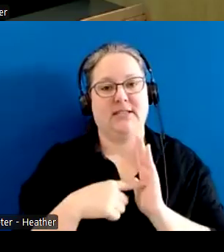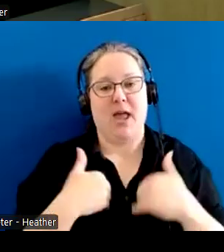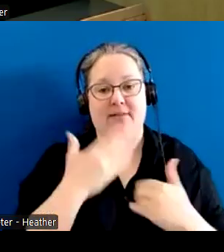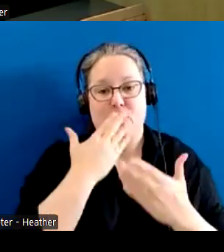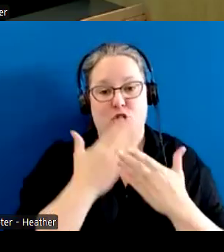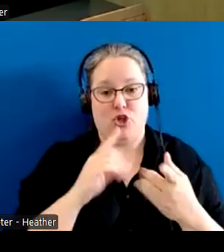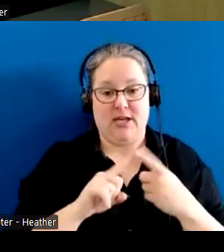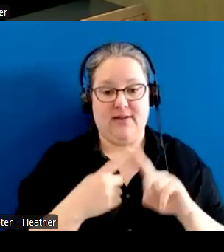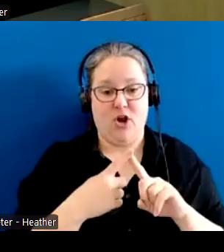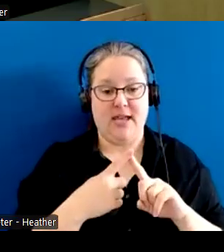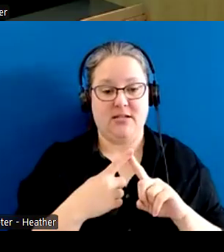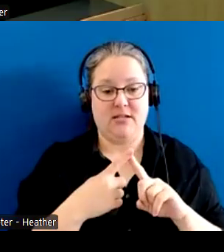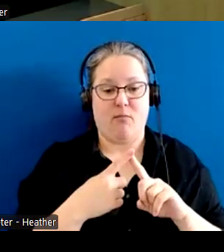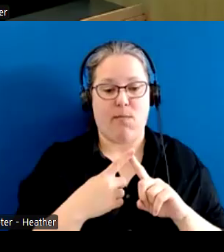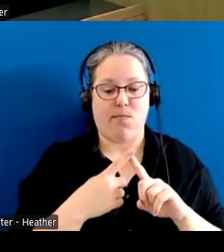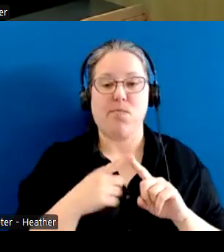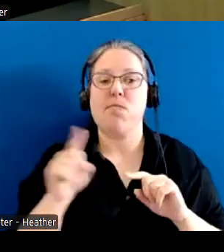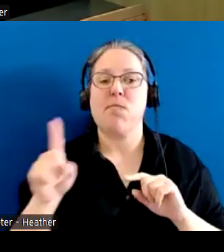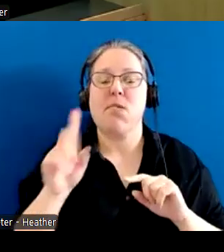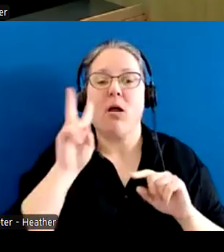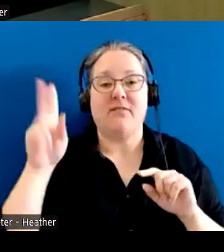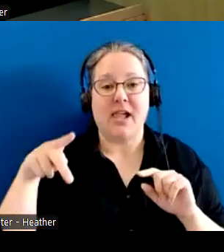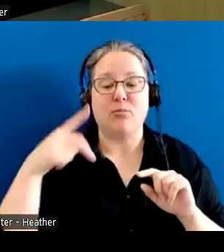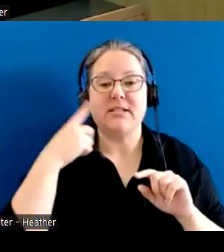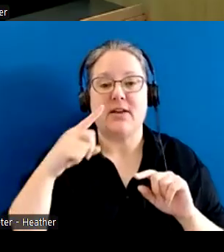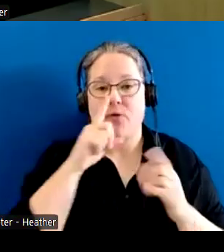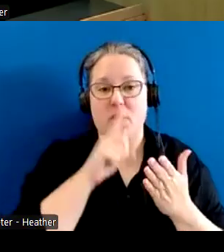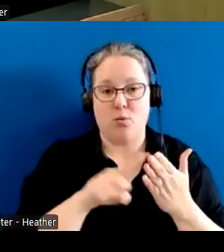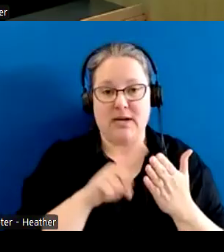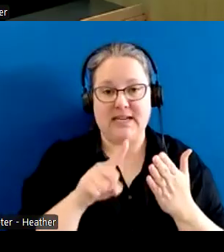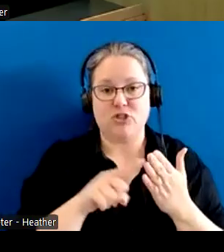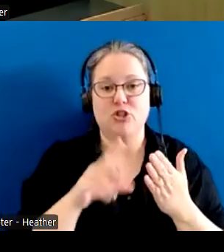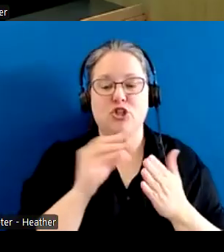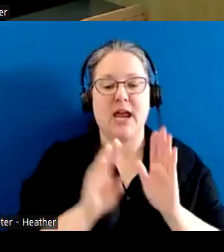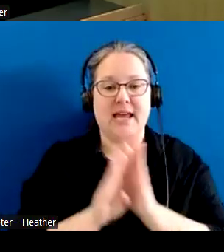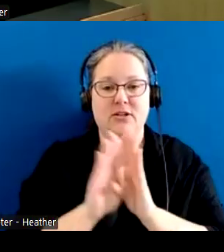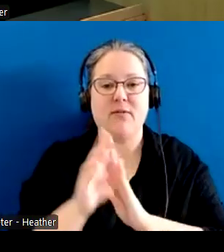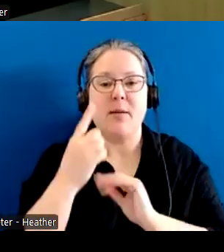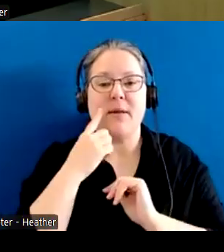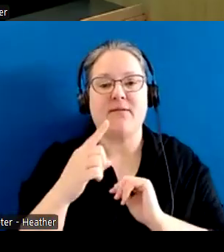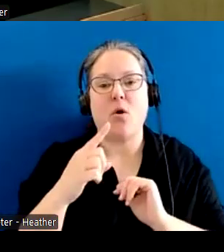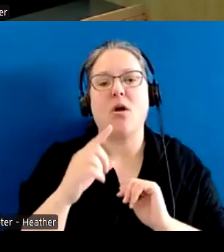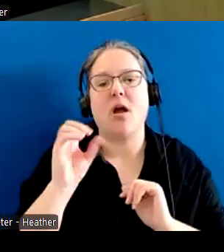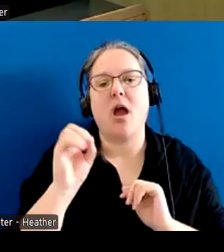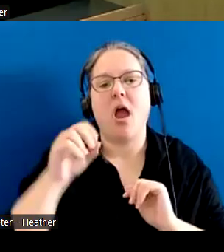have a good friend who was the um vice president of research and um uh development for OPTIM and